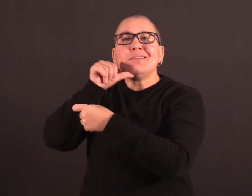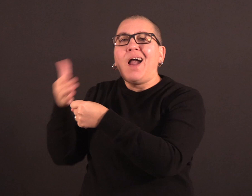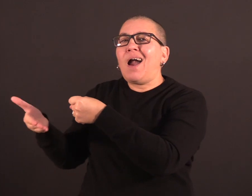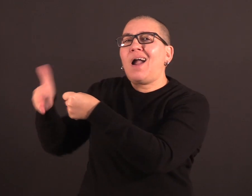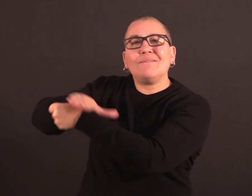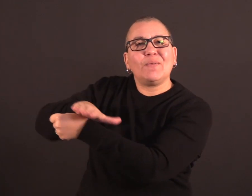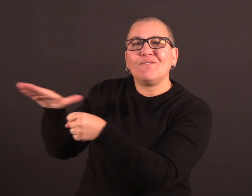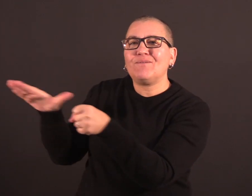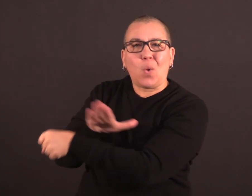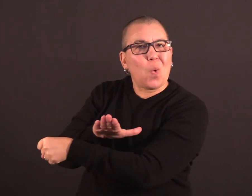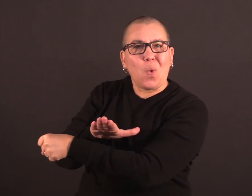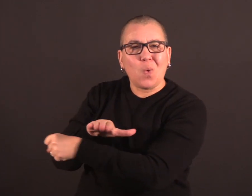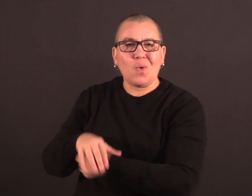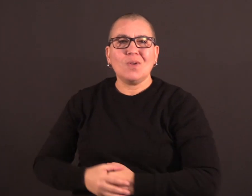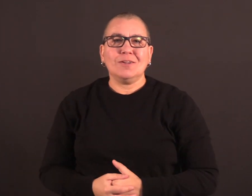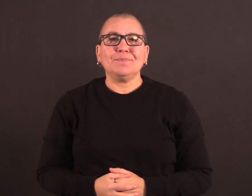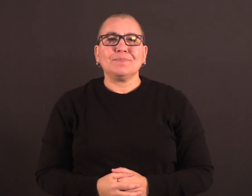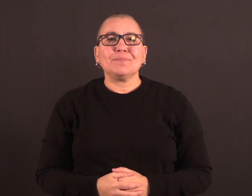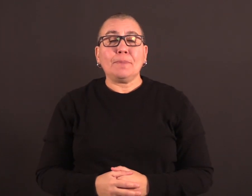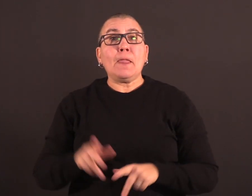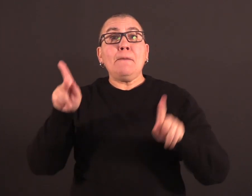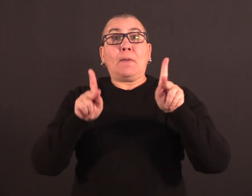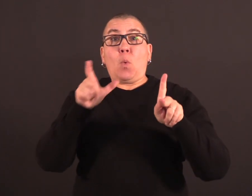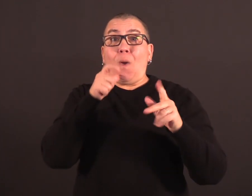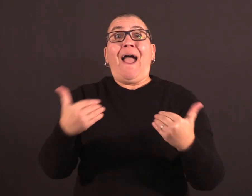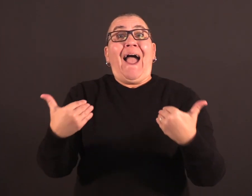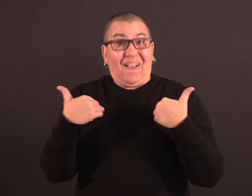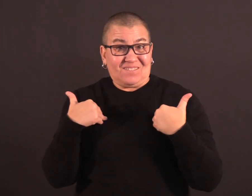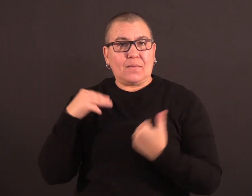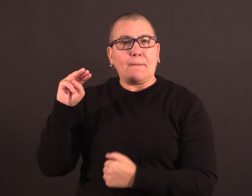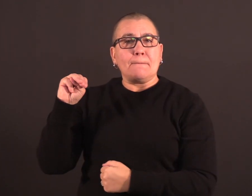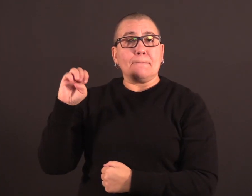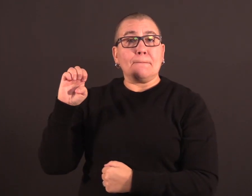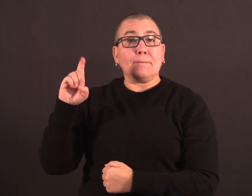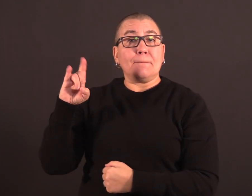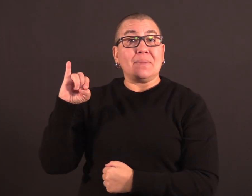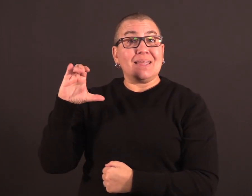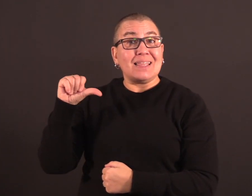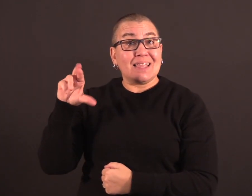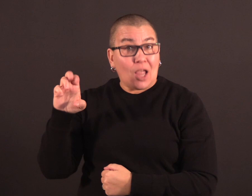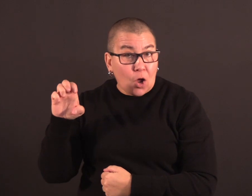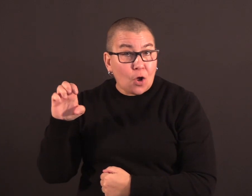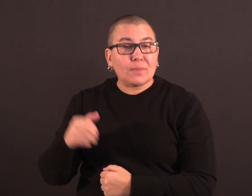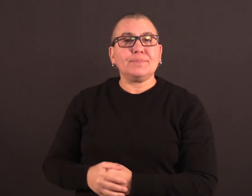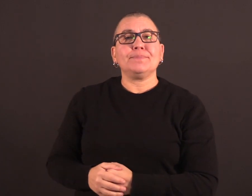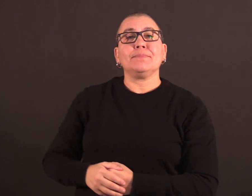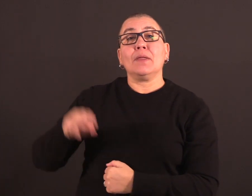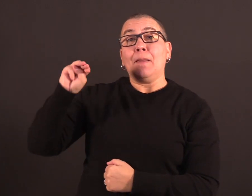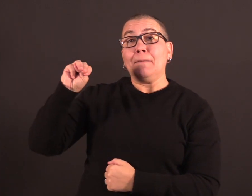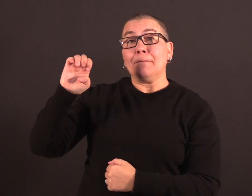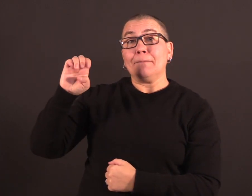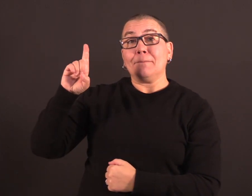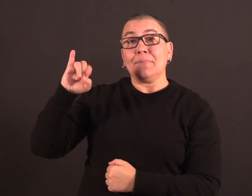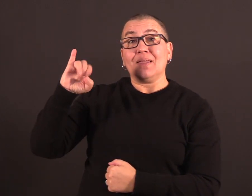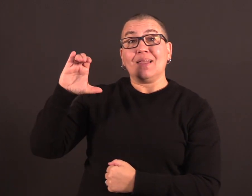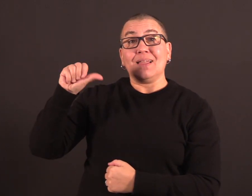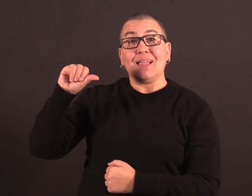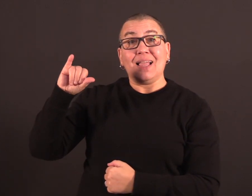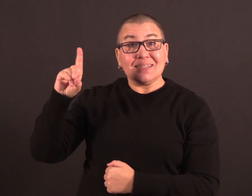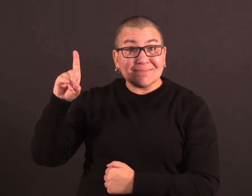in the VA health care system, or [those who] receive care from the Indian Health Services.”